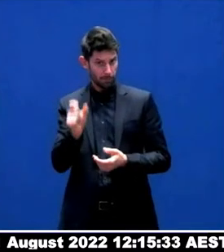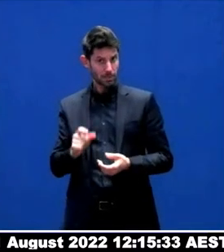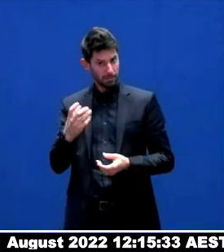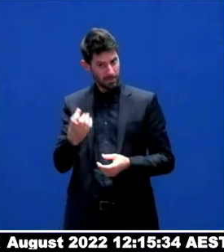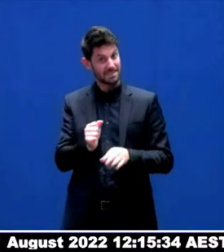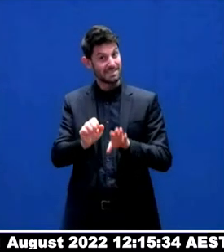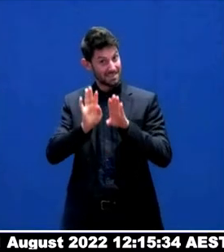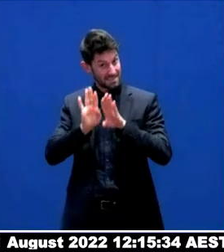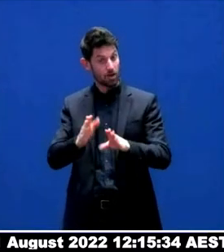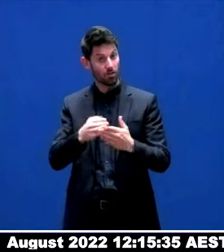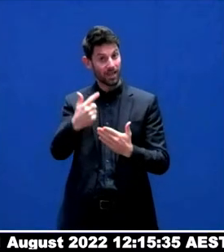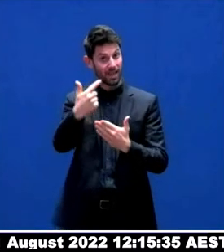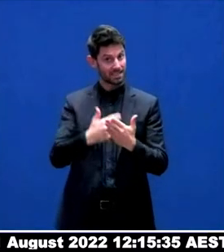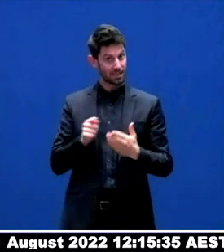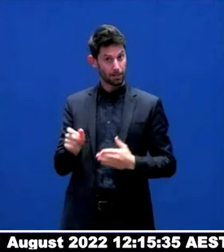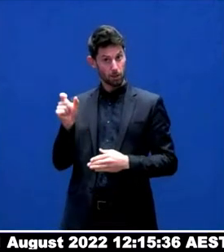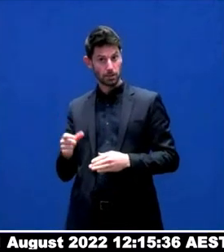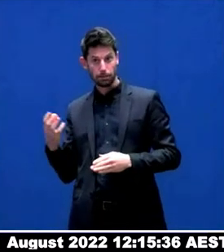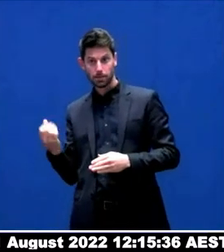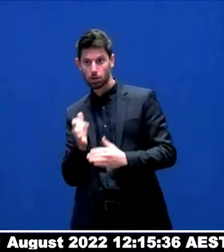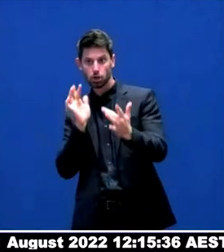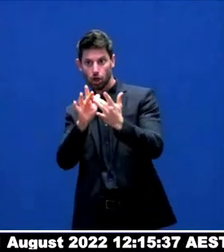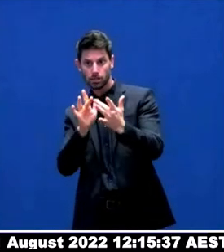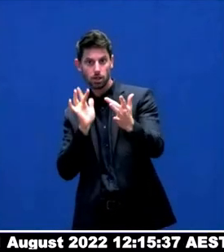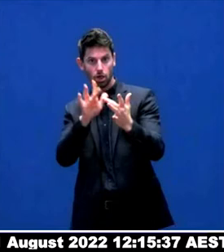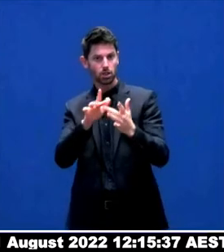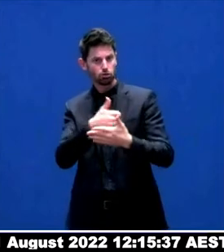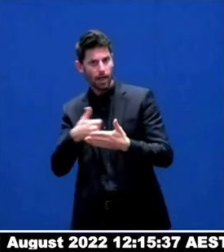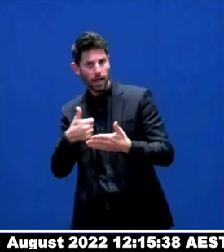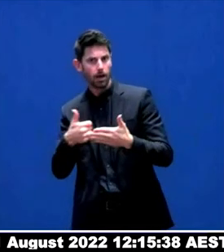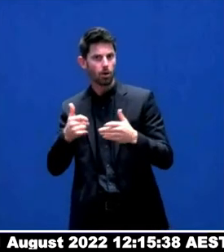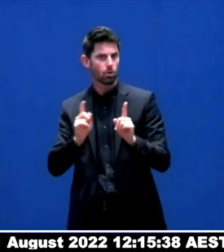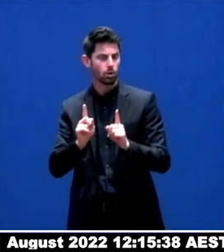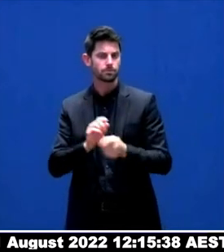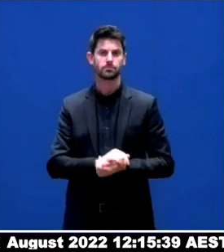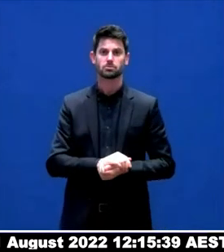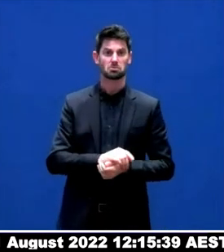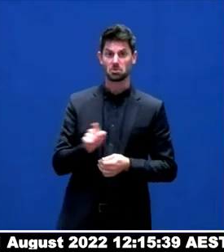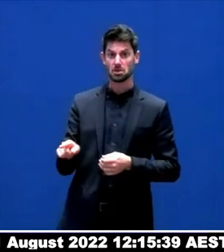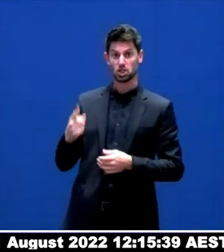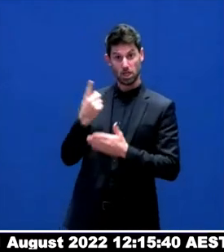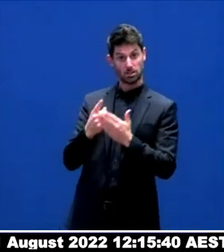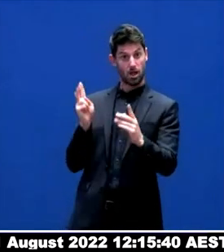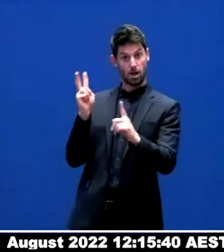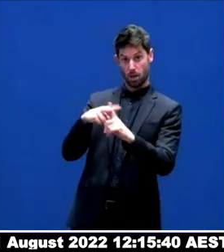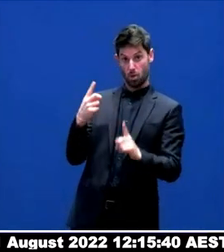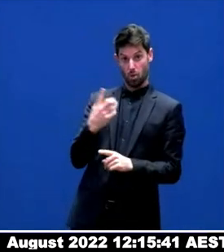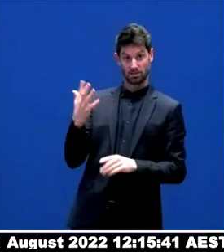waiting list? Do they have to do something? Not unless their circumstance changes and they wish to update their